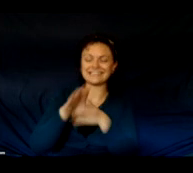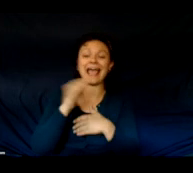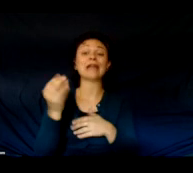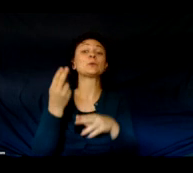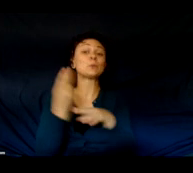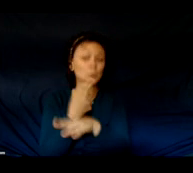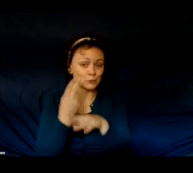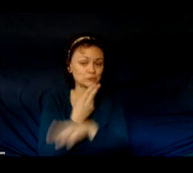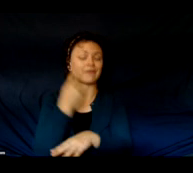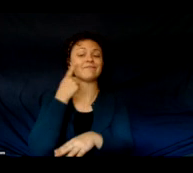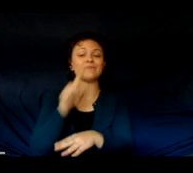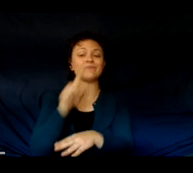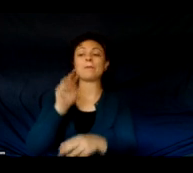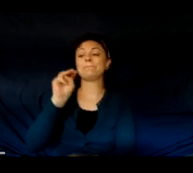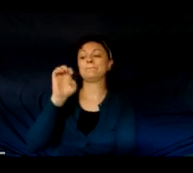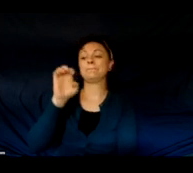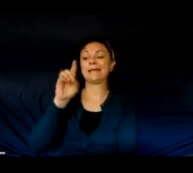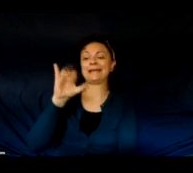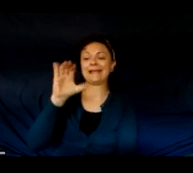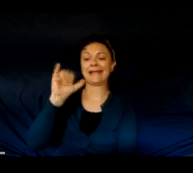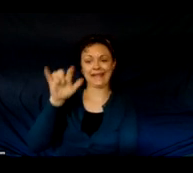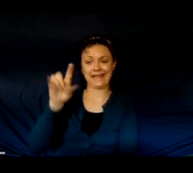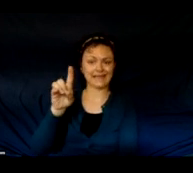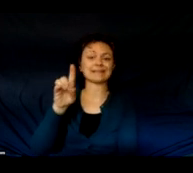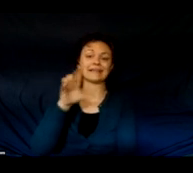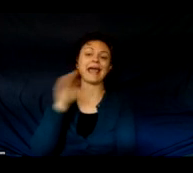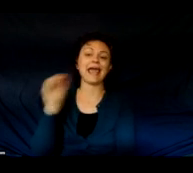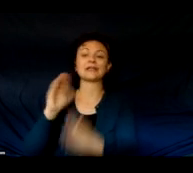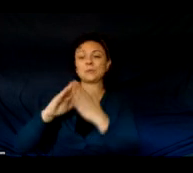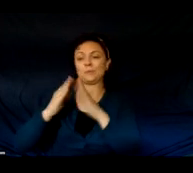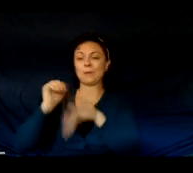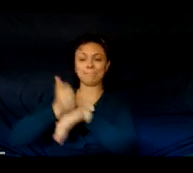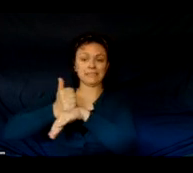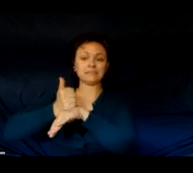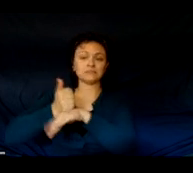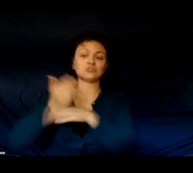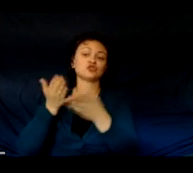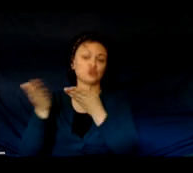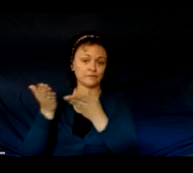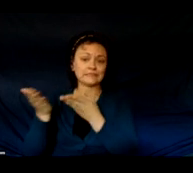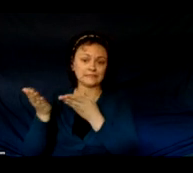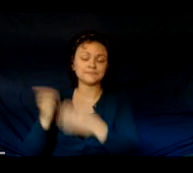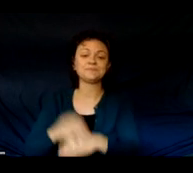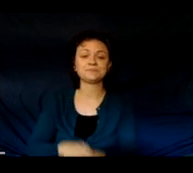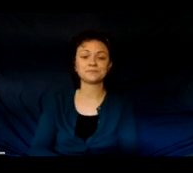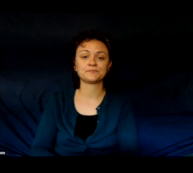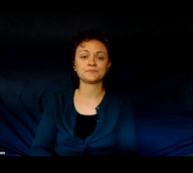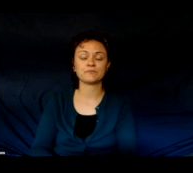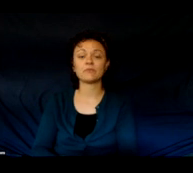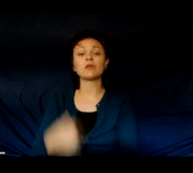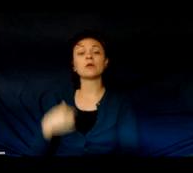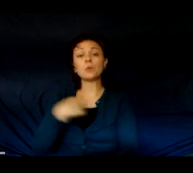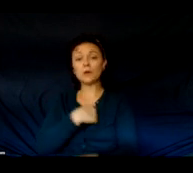the Medicaid home and community based services. And we also failed to recognize